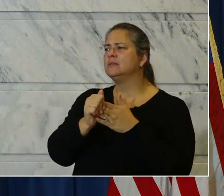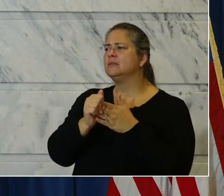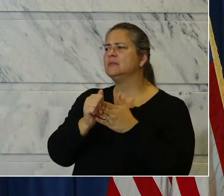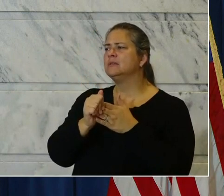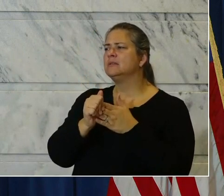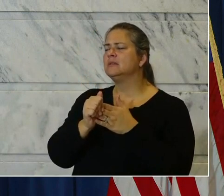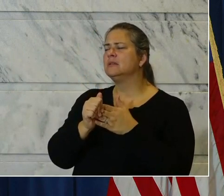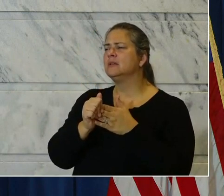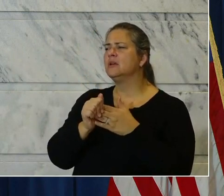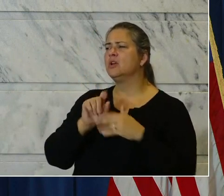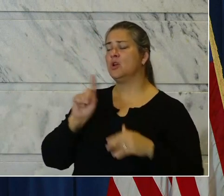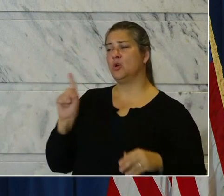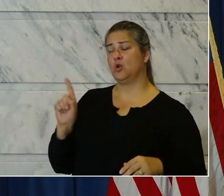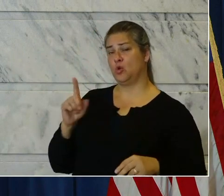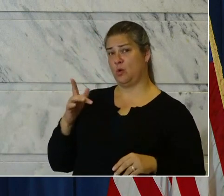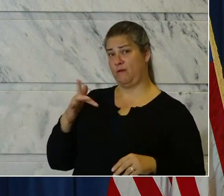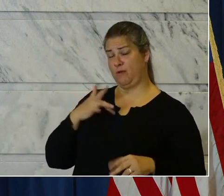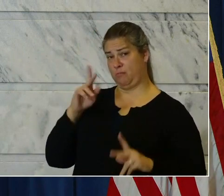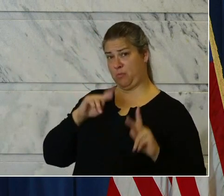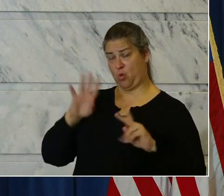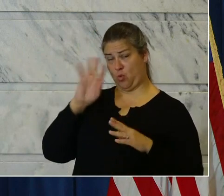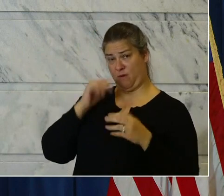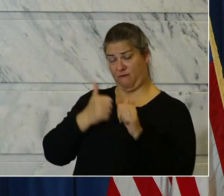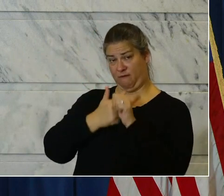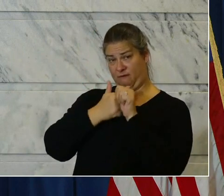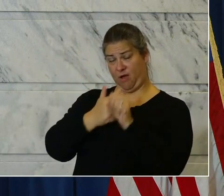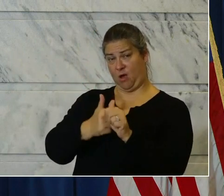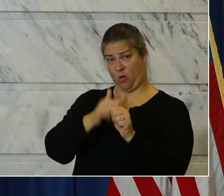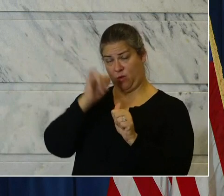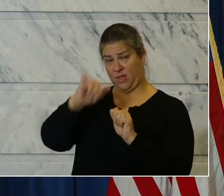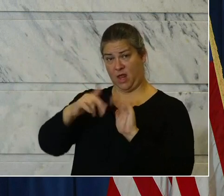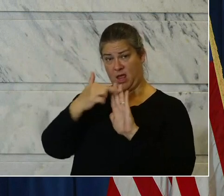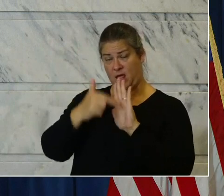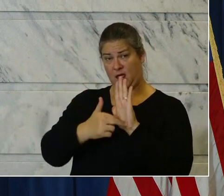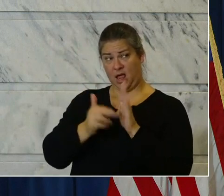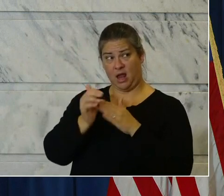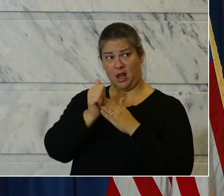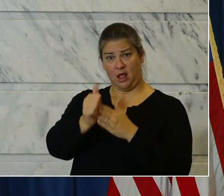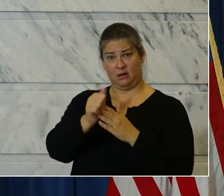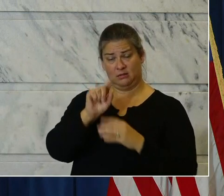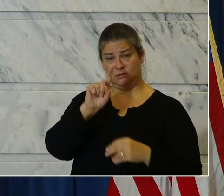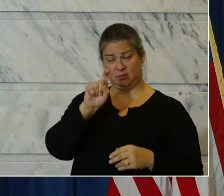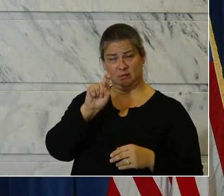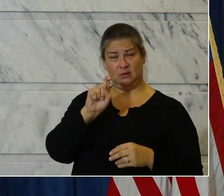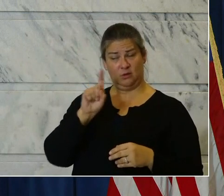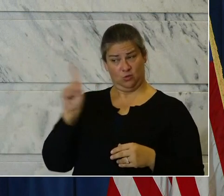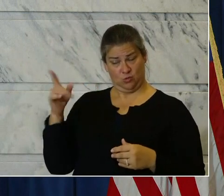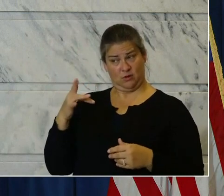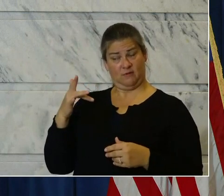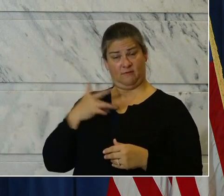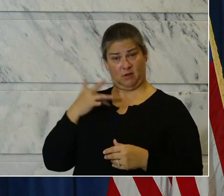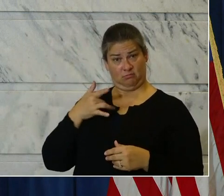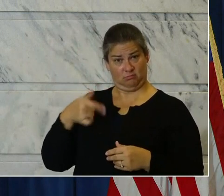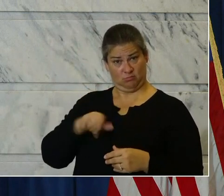RELATED FOLLOWING. HOW